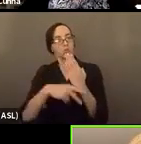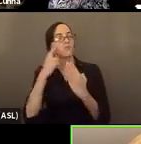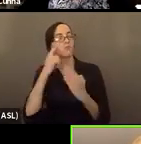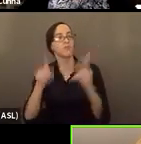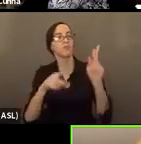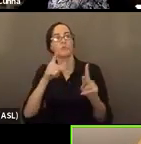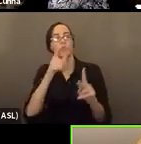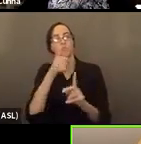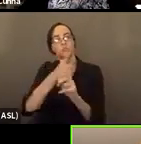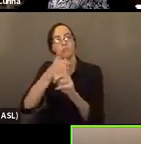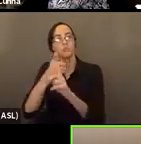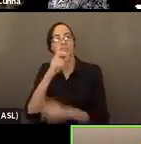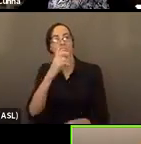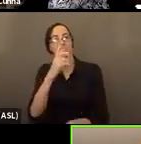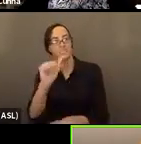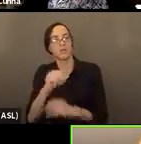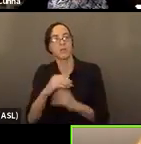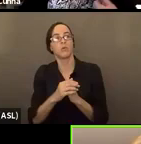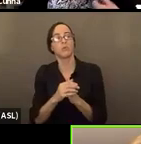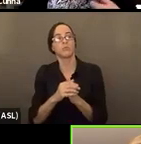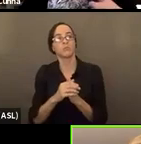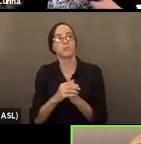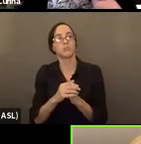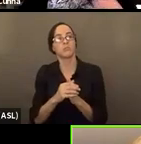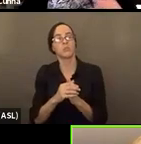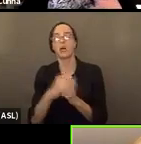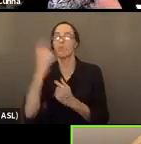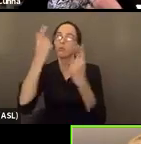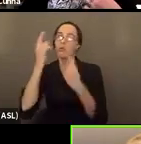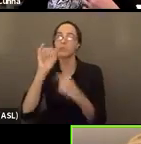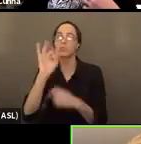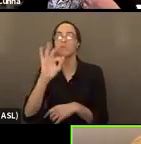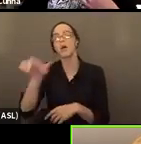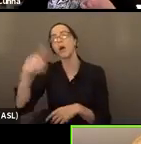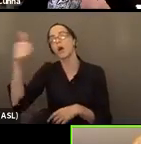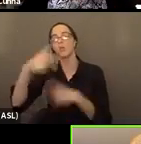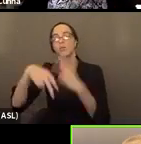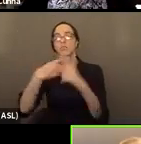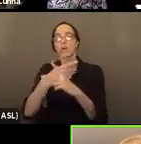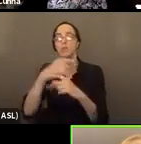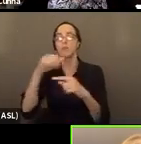any other types of trainings out there in terms of senior centers and we know they're closed